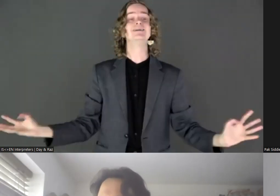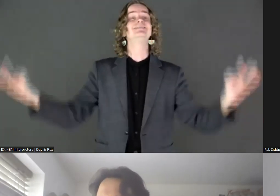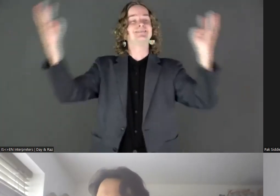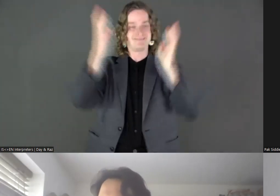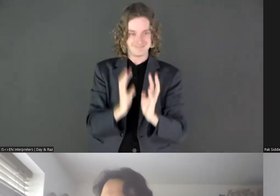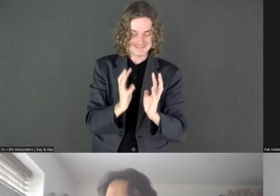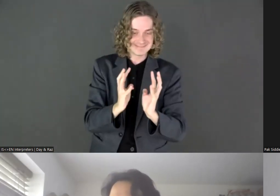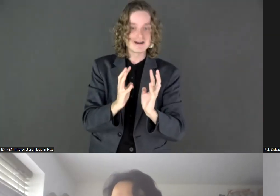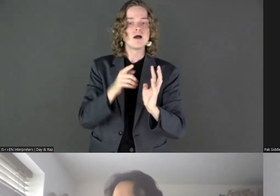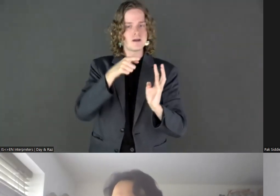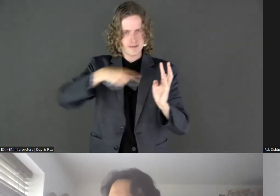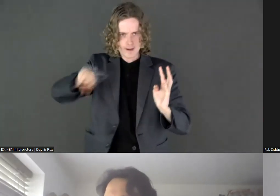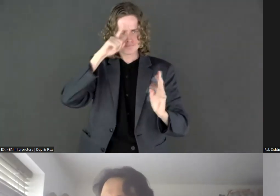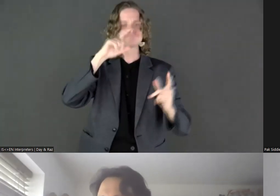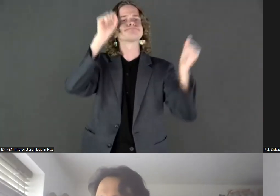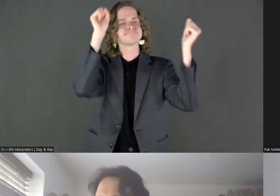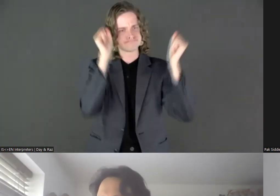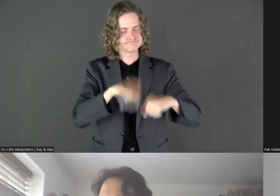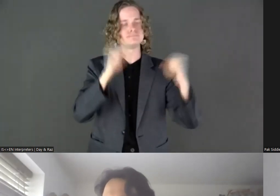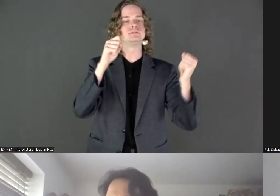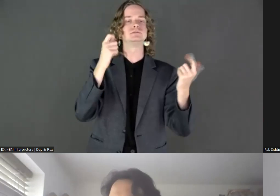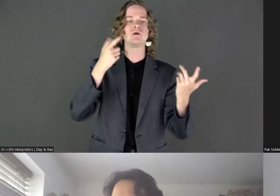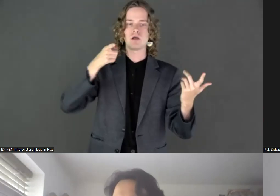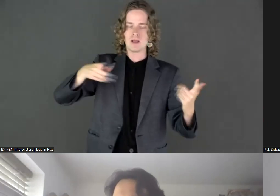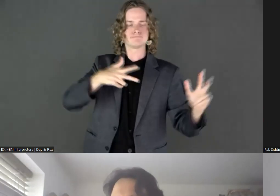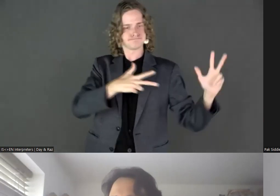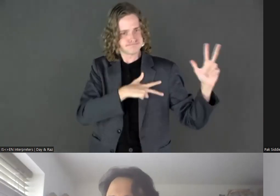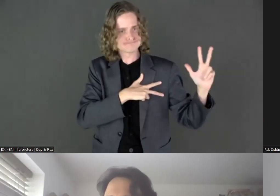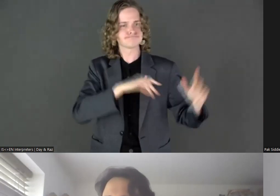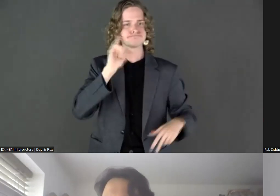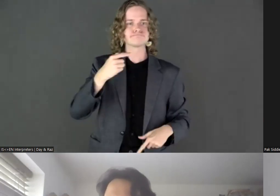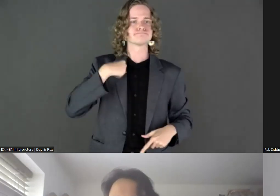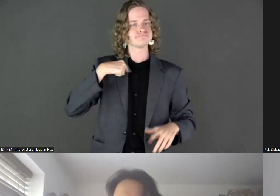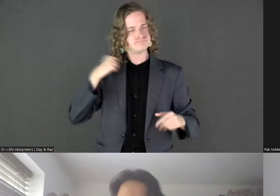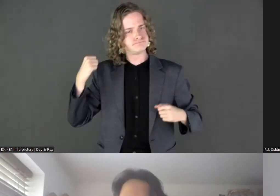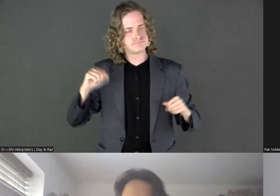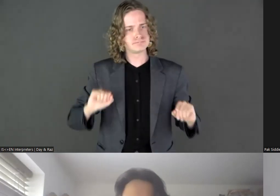reach an agreement on how we can jointly implement the program